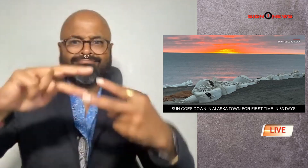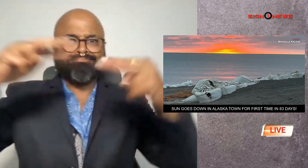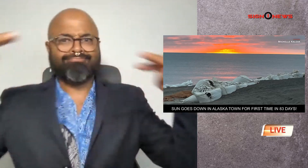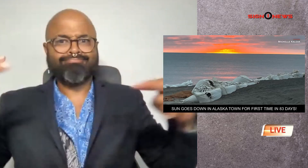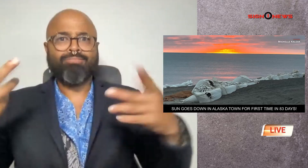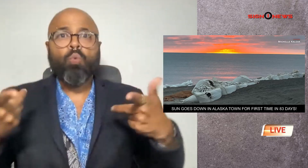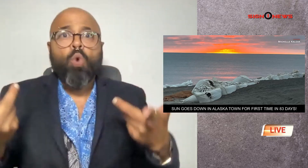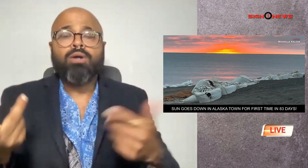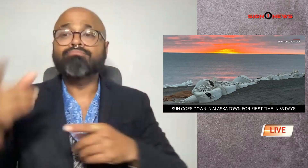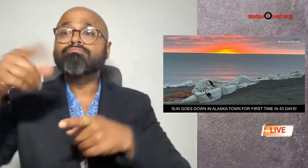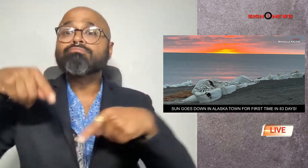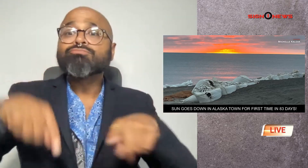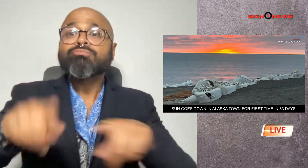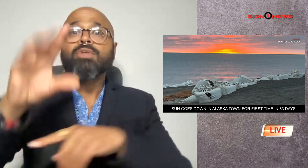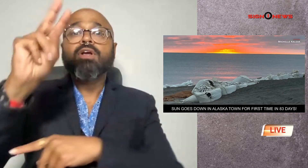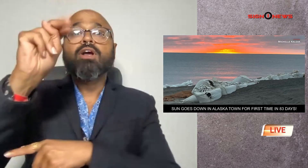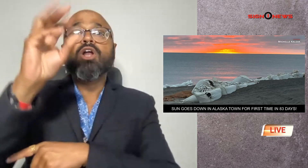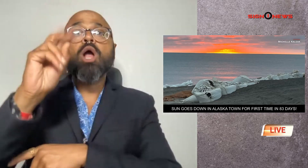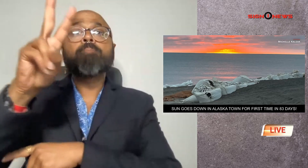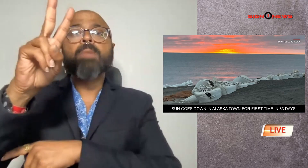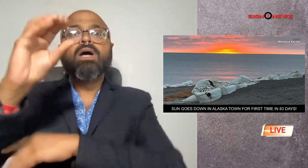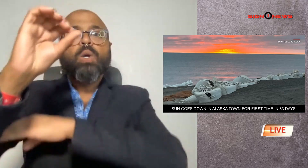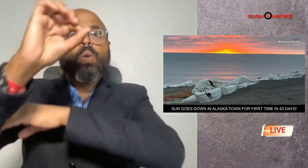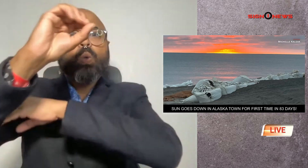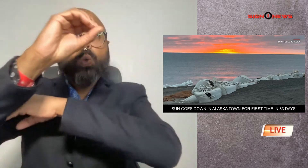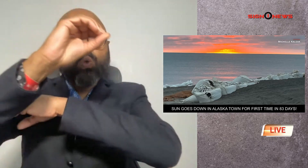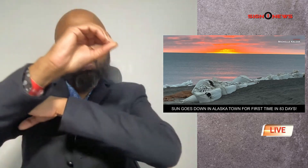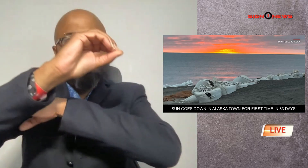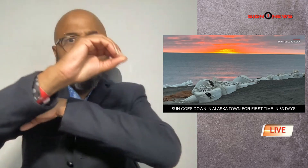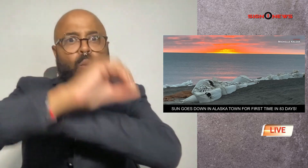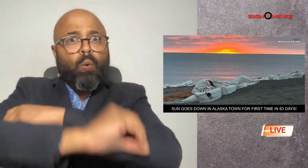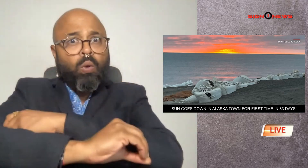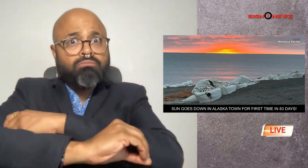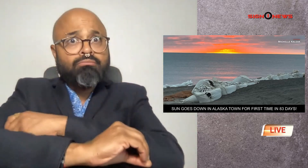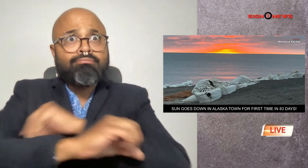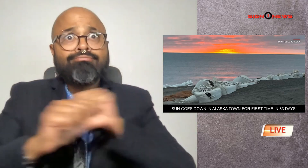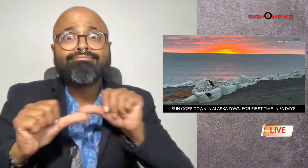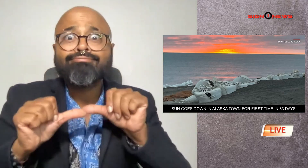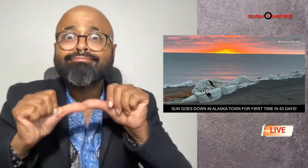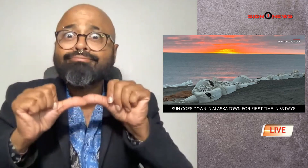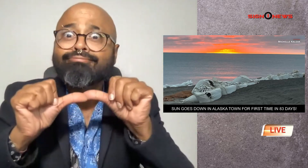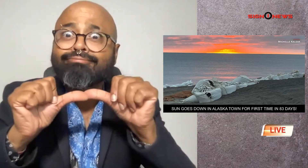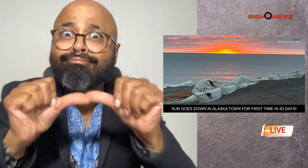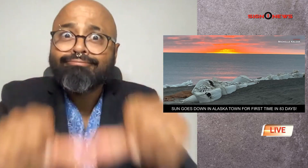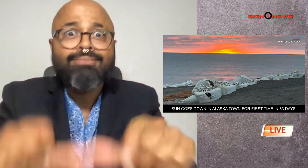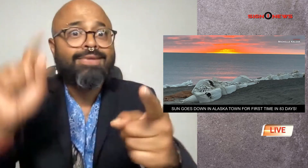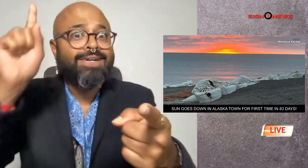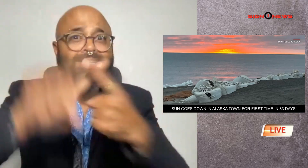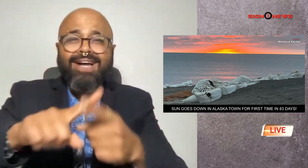and in the winter the sun goes the other way it sets in November doesn't rise again